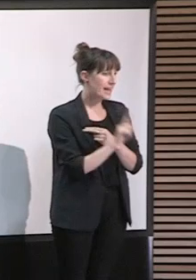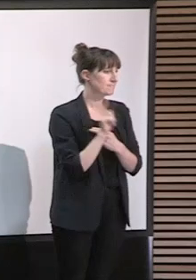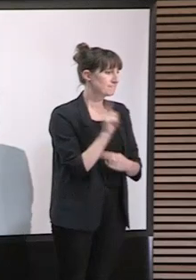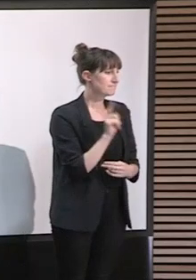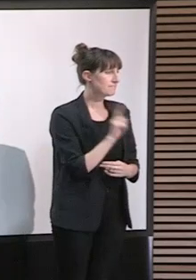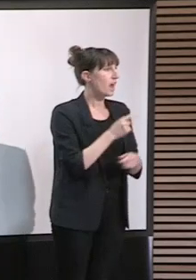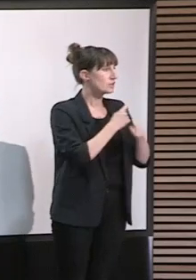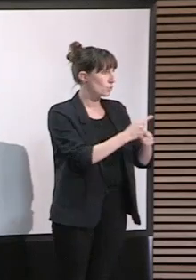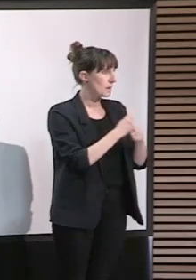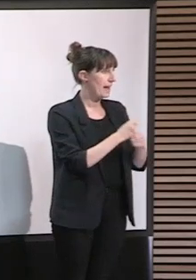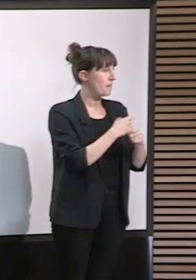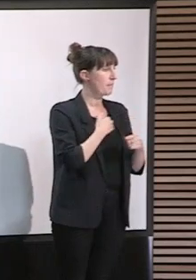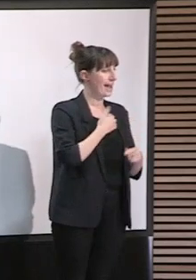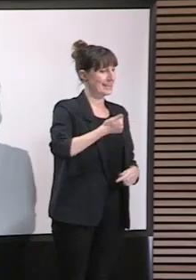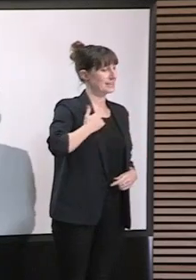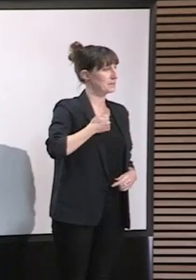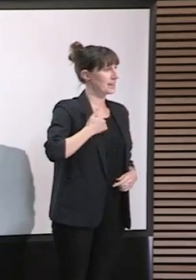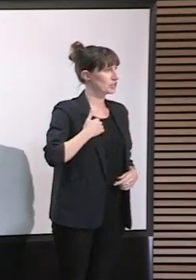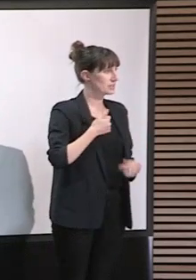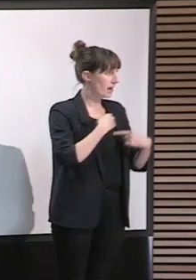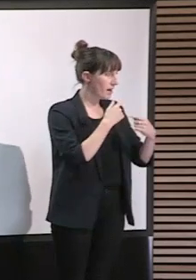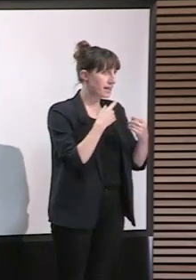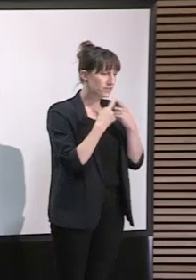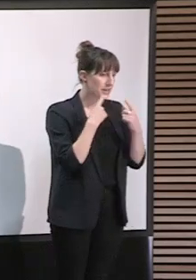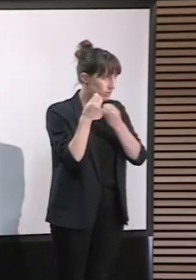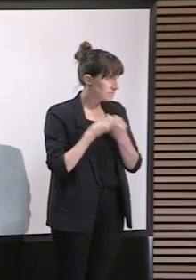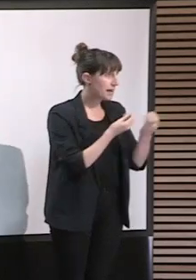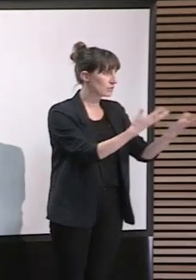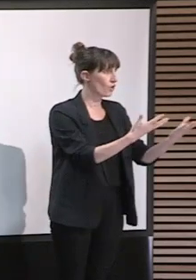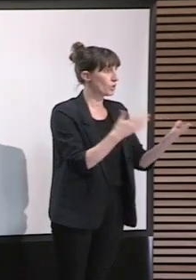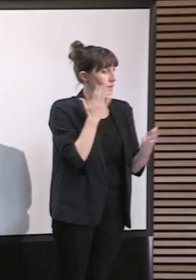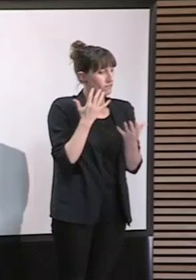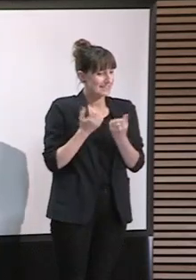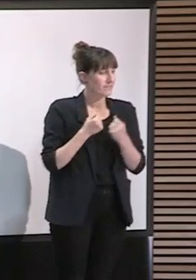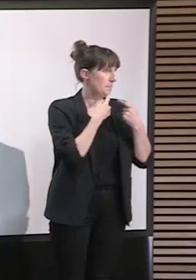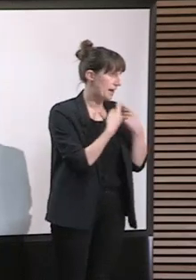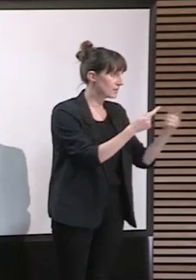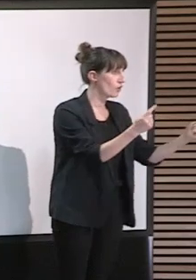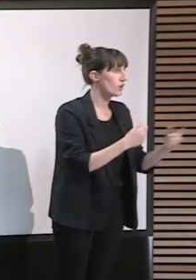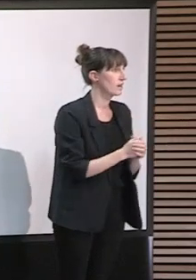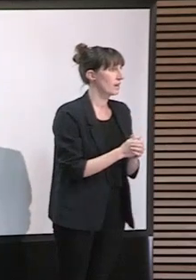me in the 7 weeks or so I have been Minister for Health.